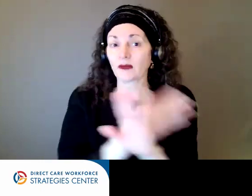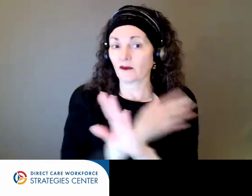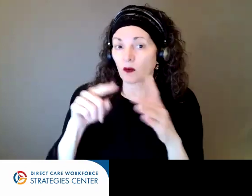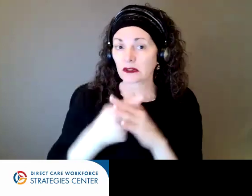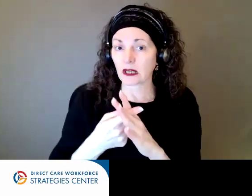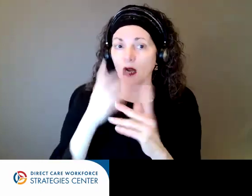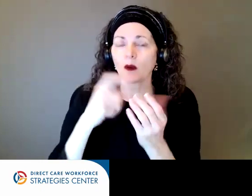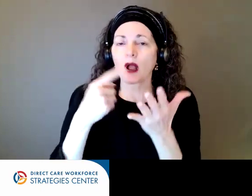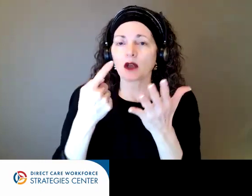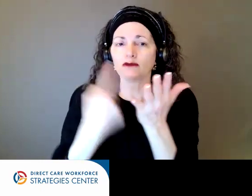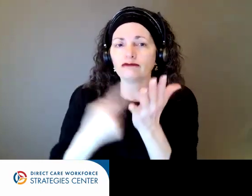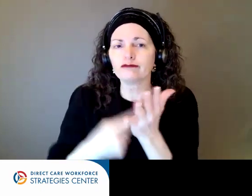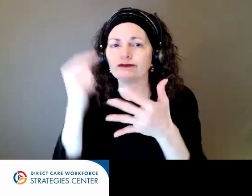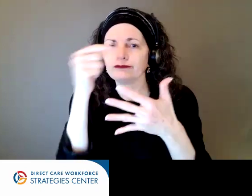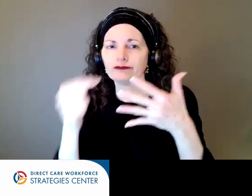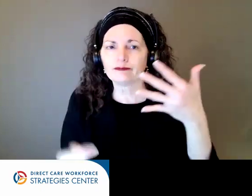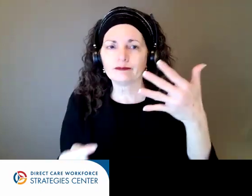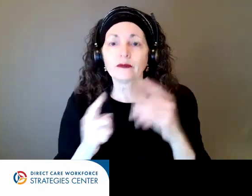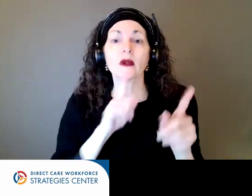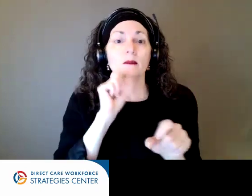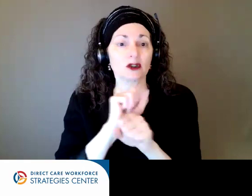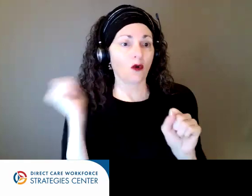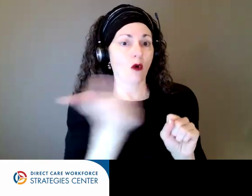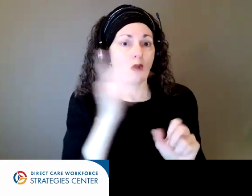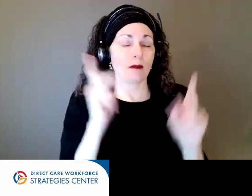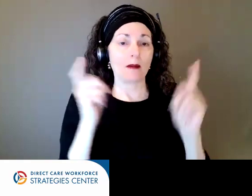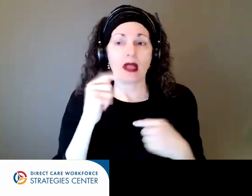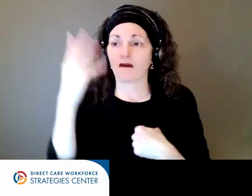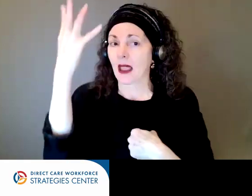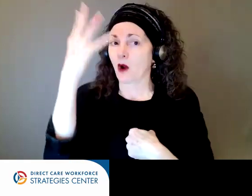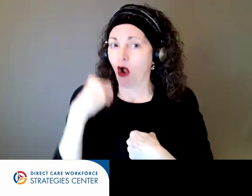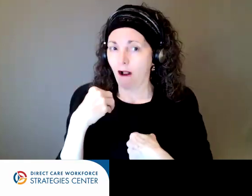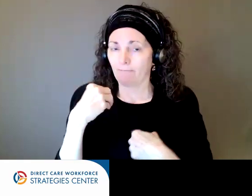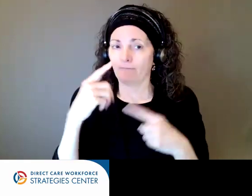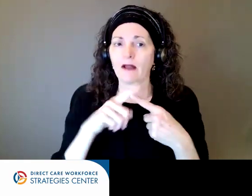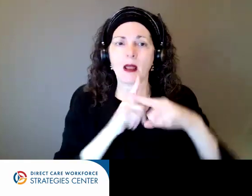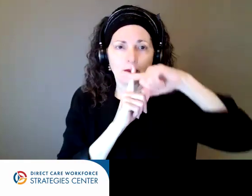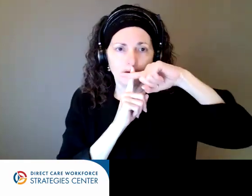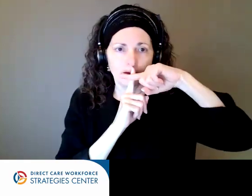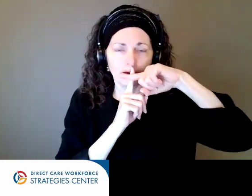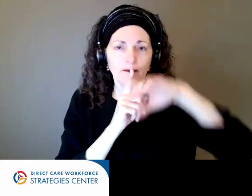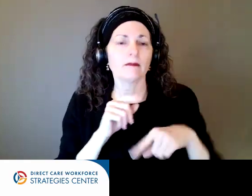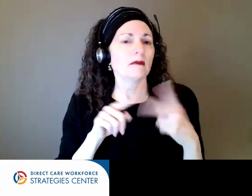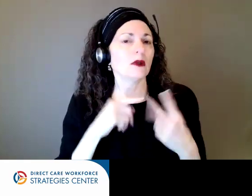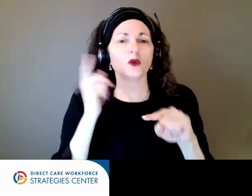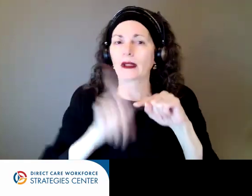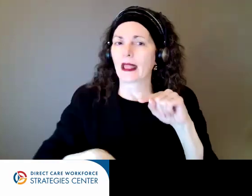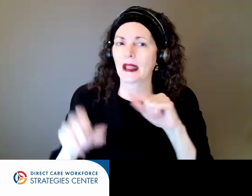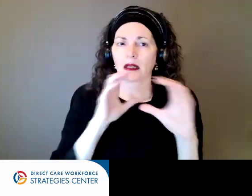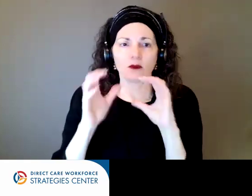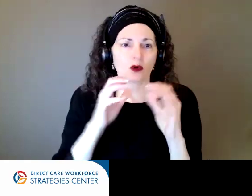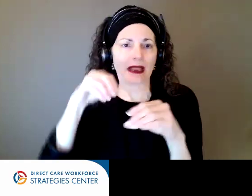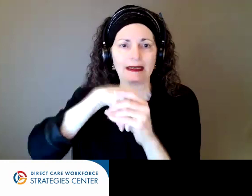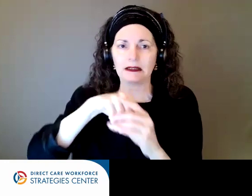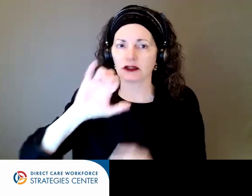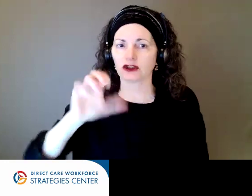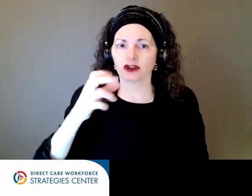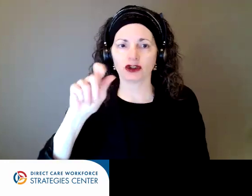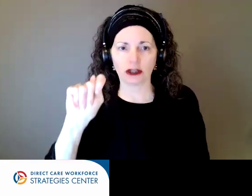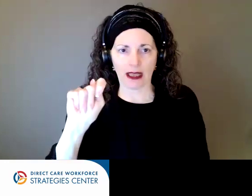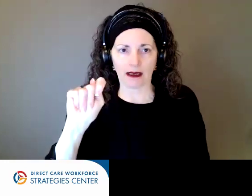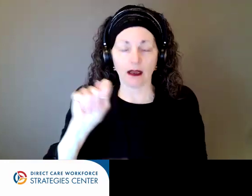All participants have cameras turned off and are muted. Participants are unable to communicate via the chat and the Q&A but may receive messages from panelists.